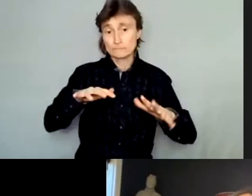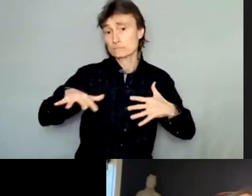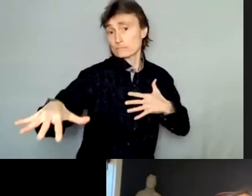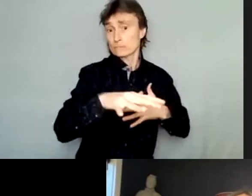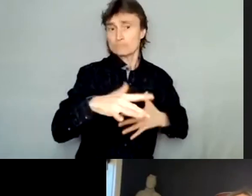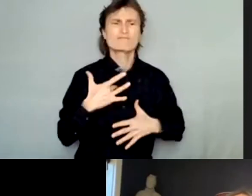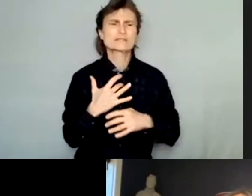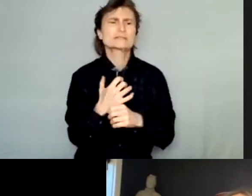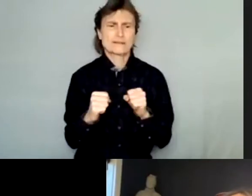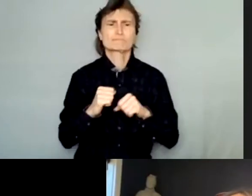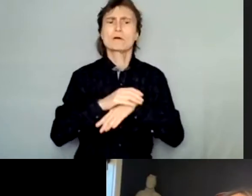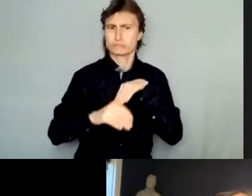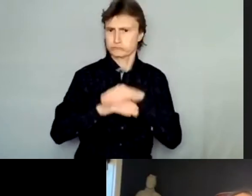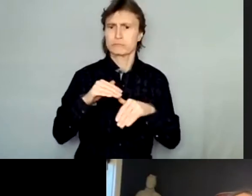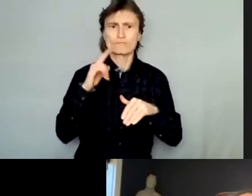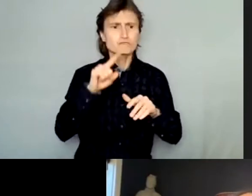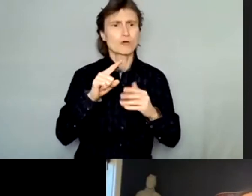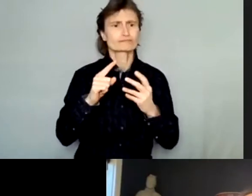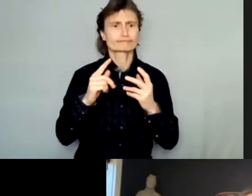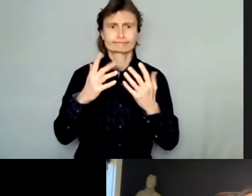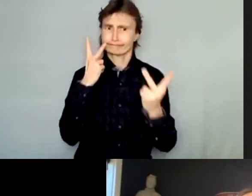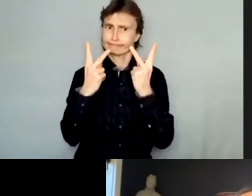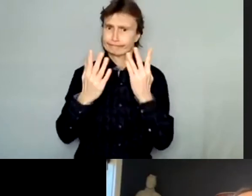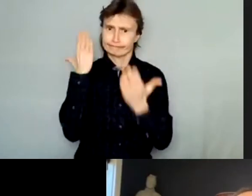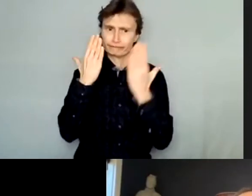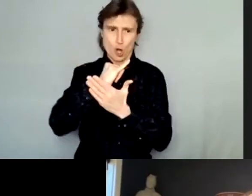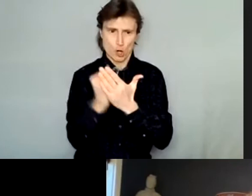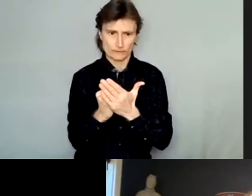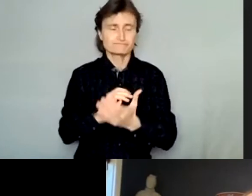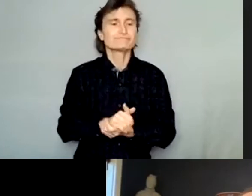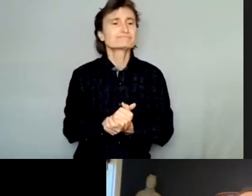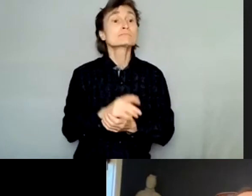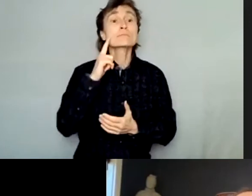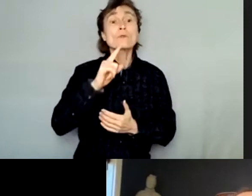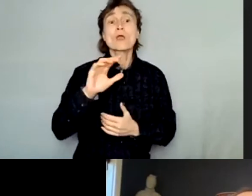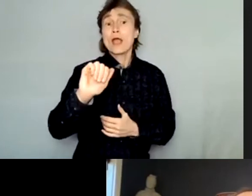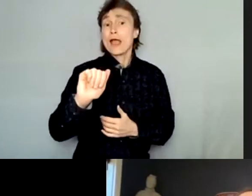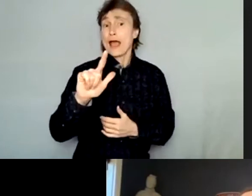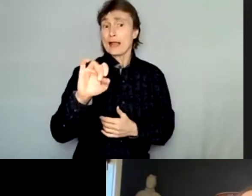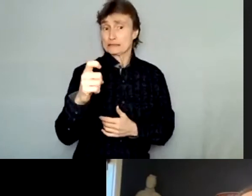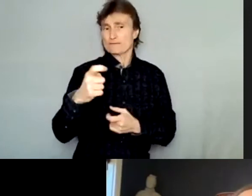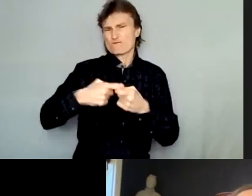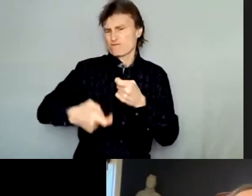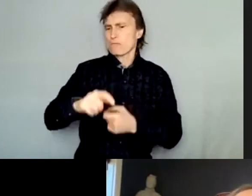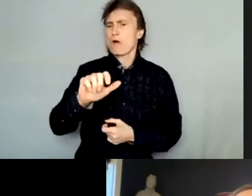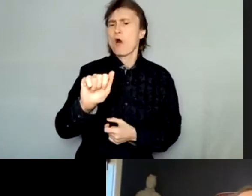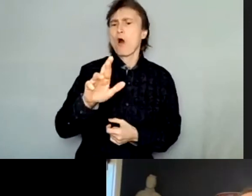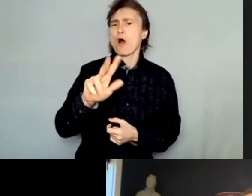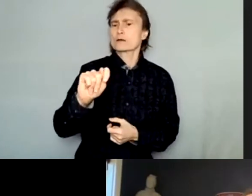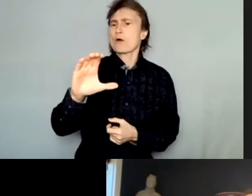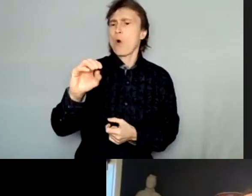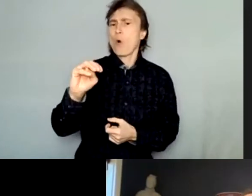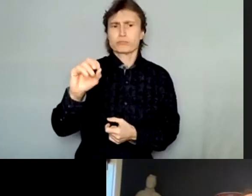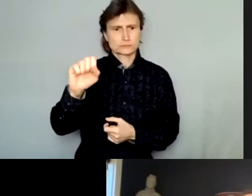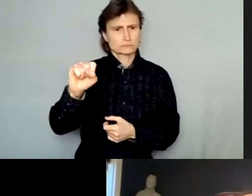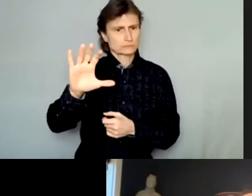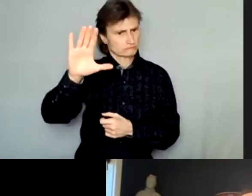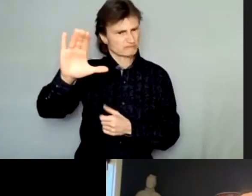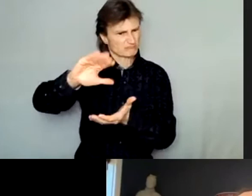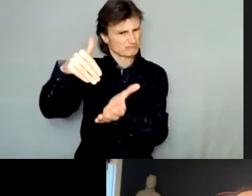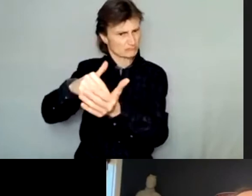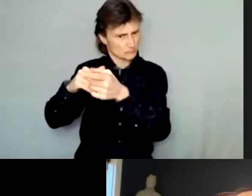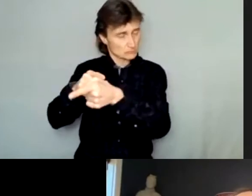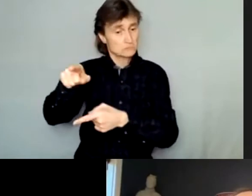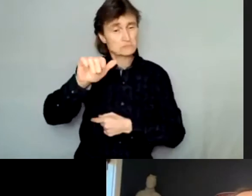And I was reminded by Alex Sarian from Arts Commons that a year ago, we had some certainty